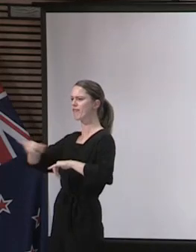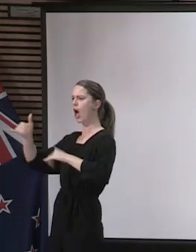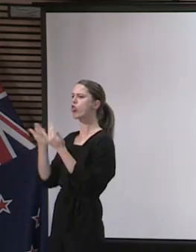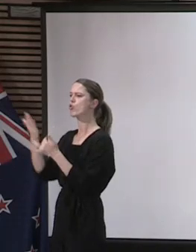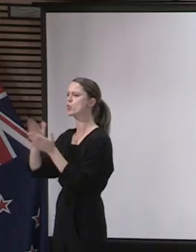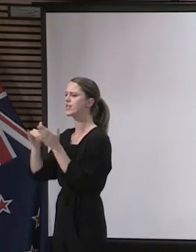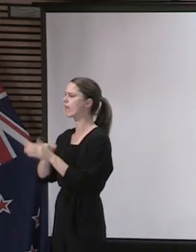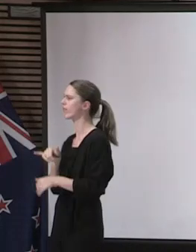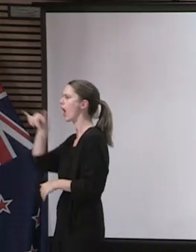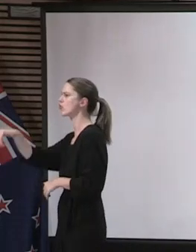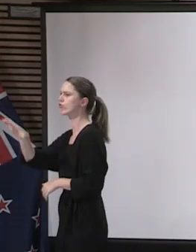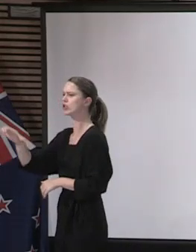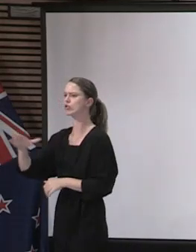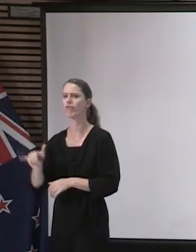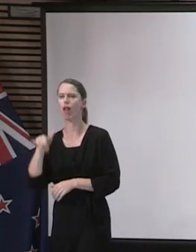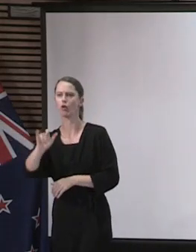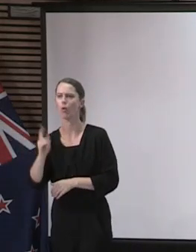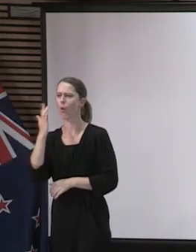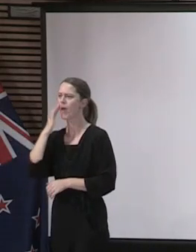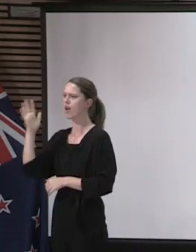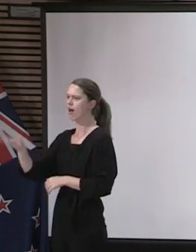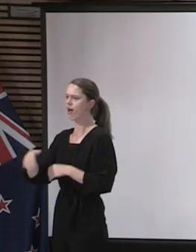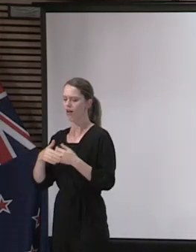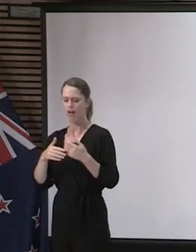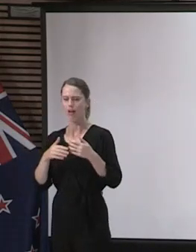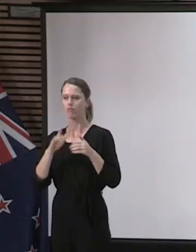What level will domestic flights and stuff start going back to normal?